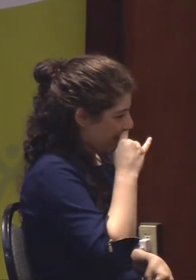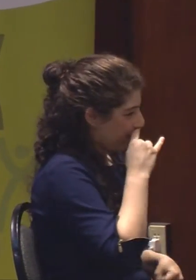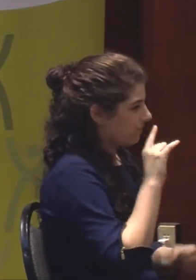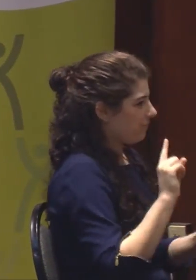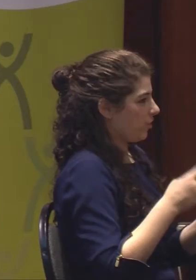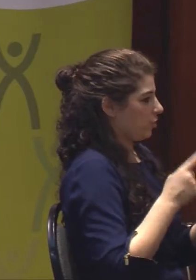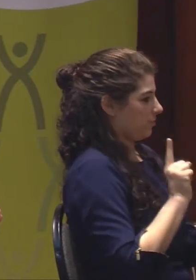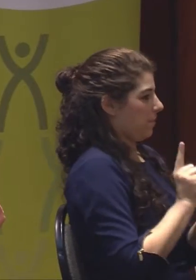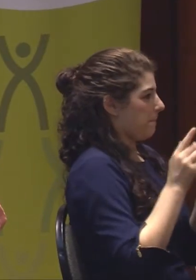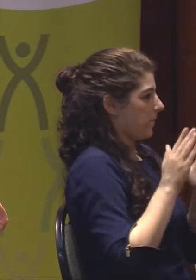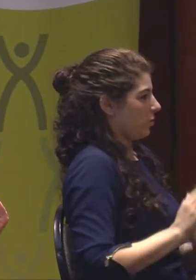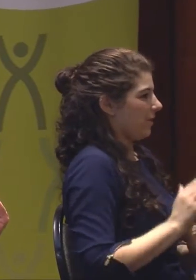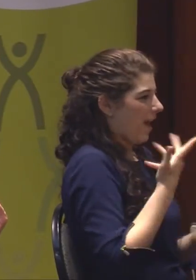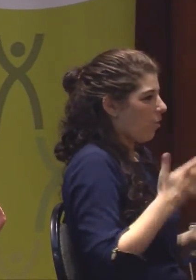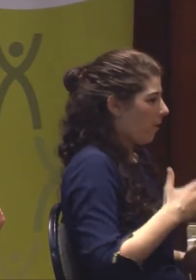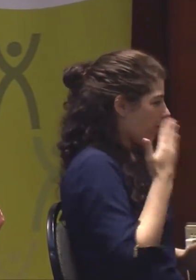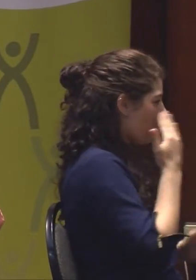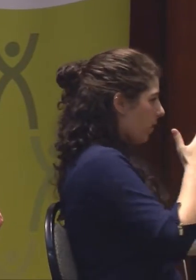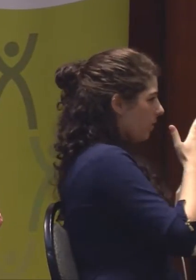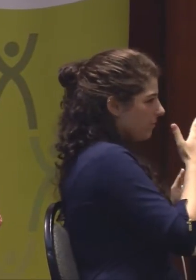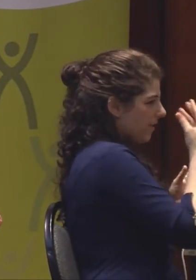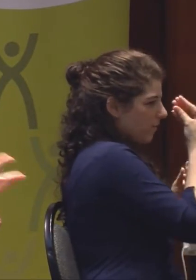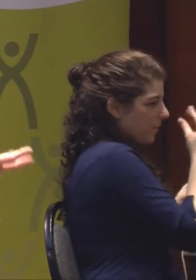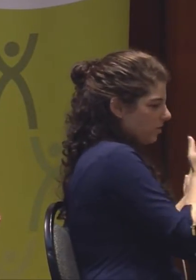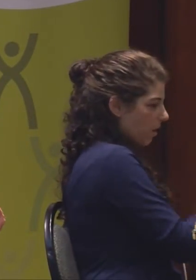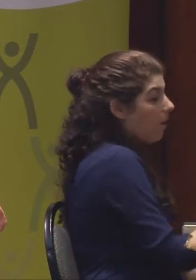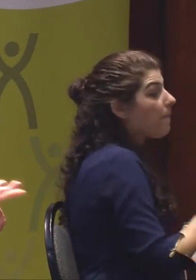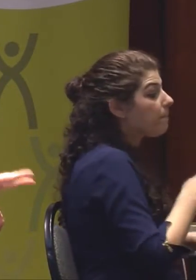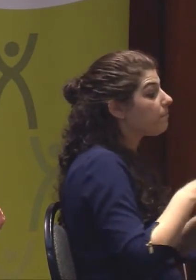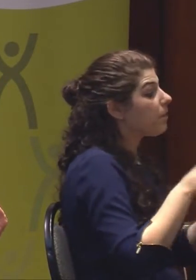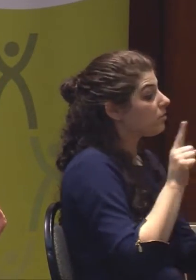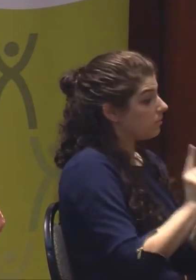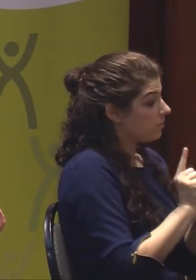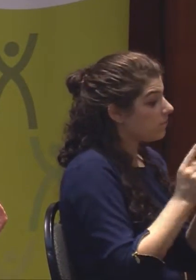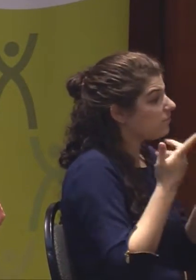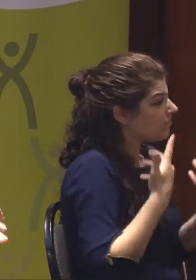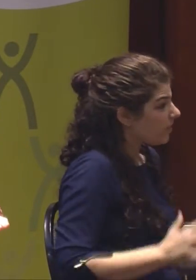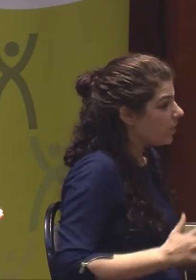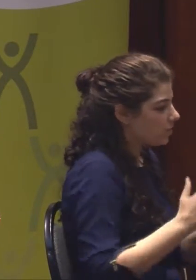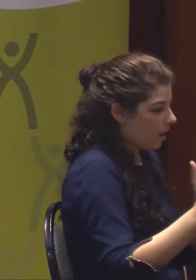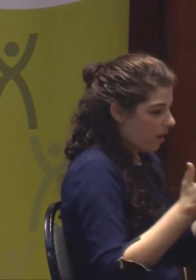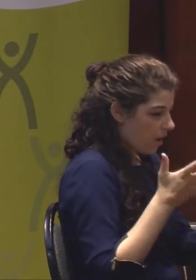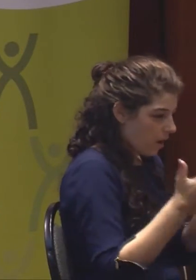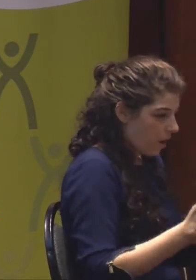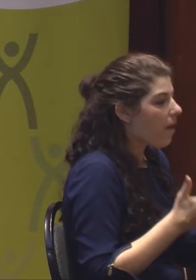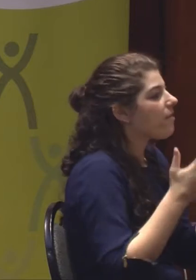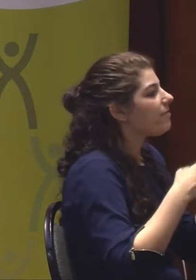person first, but it's really important then after you get a sense of who that baby is to really dig into those records.